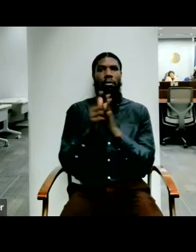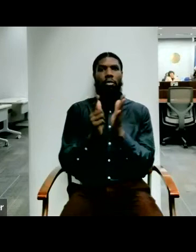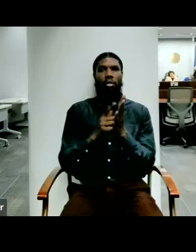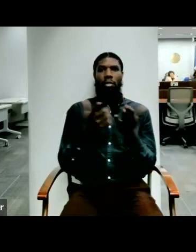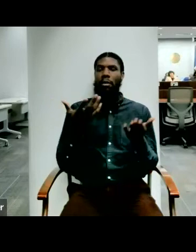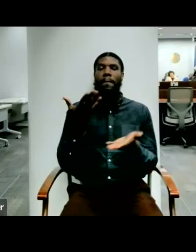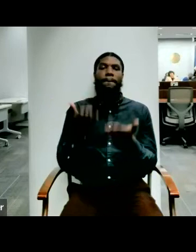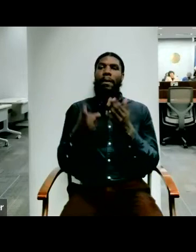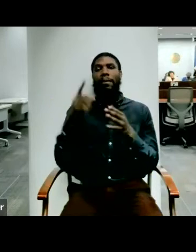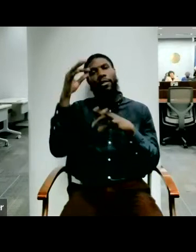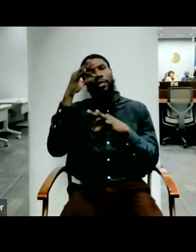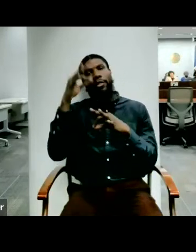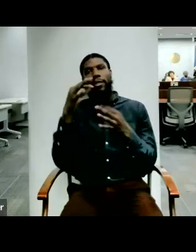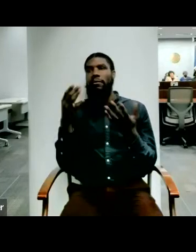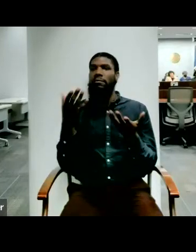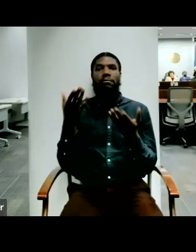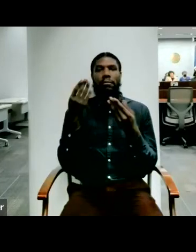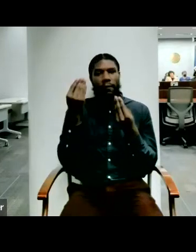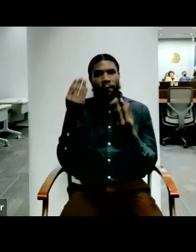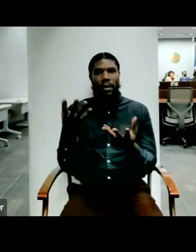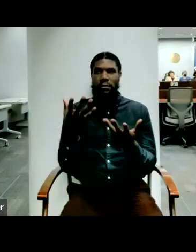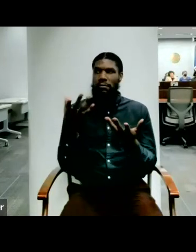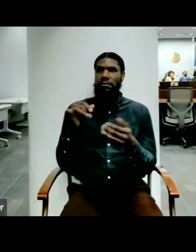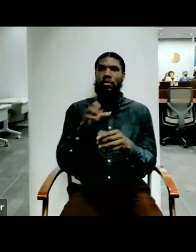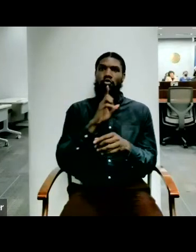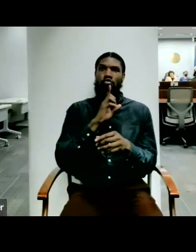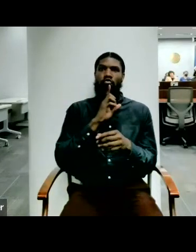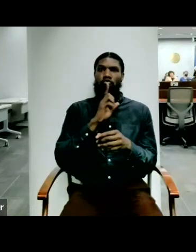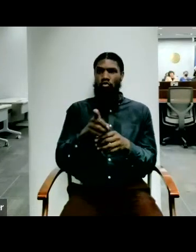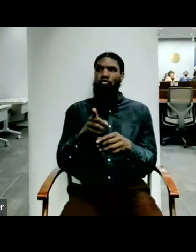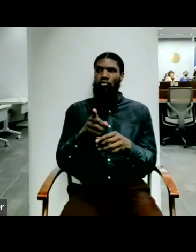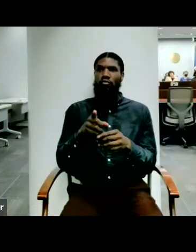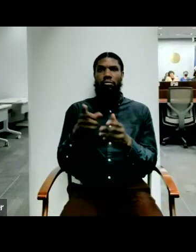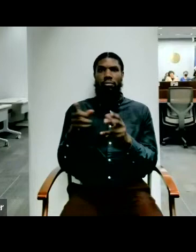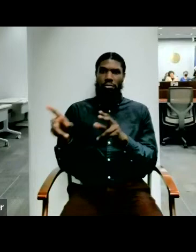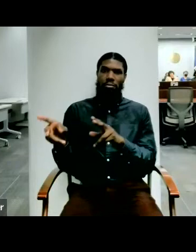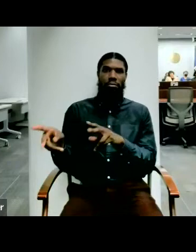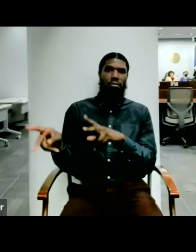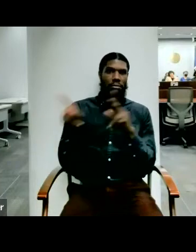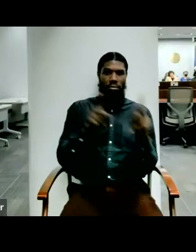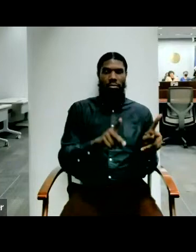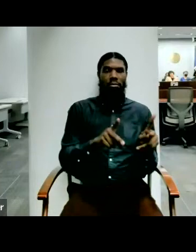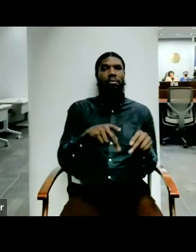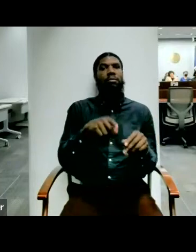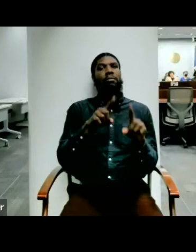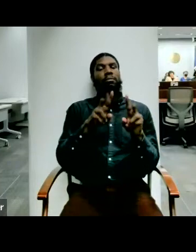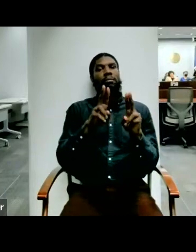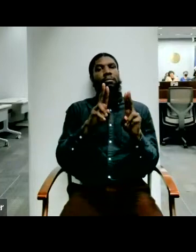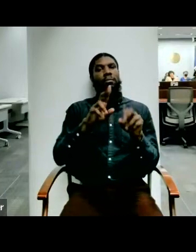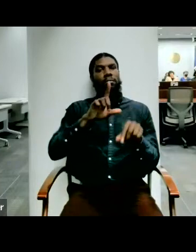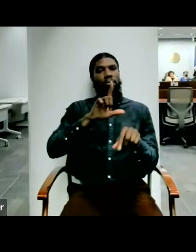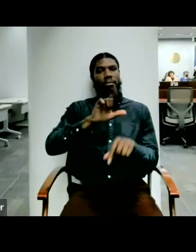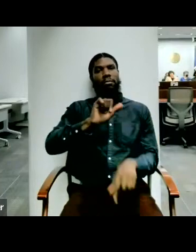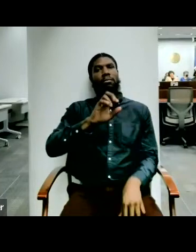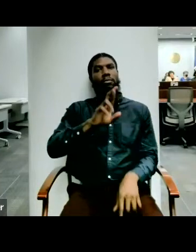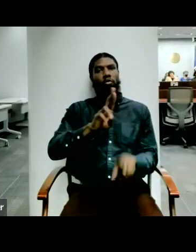I think that's somewhat true at labor Unions as well. Billed hope that there would be outreach